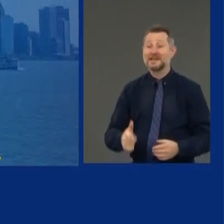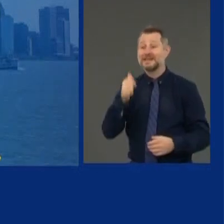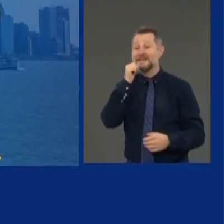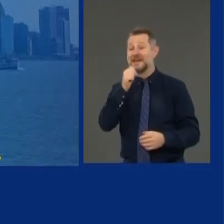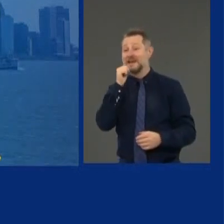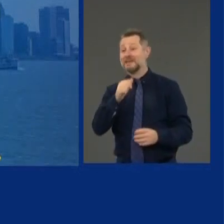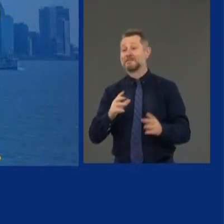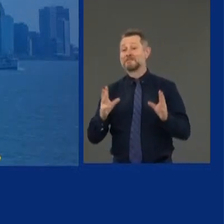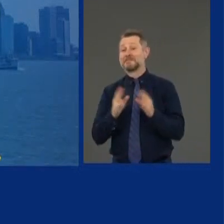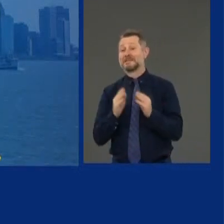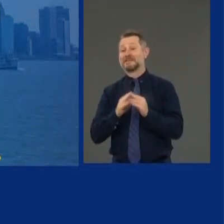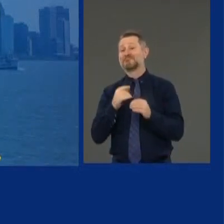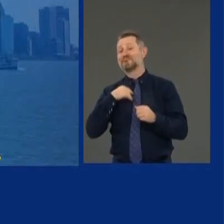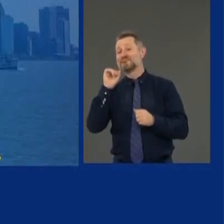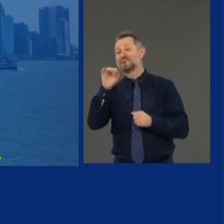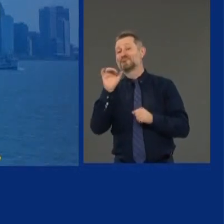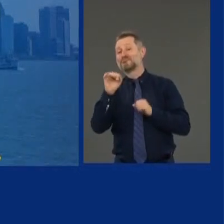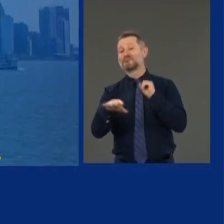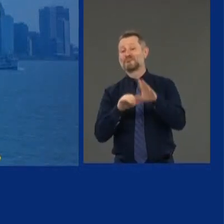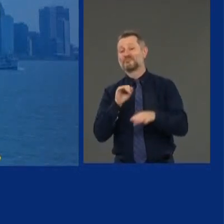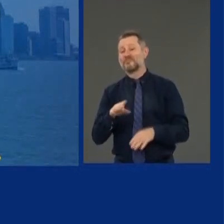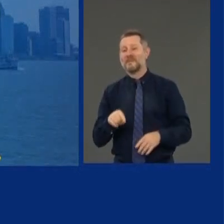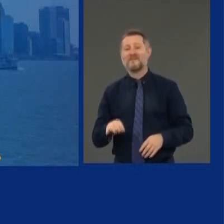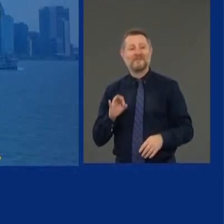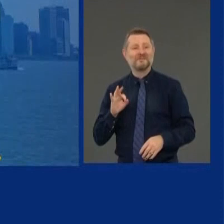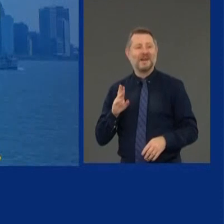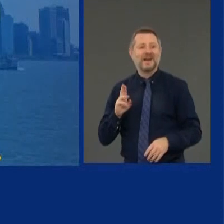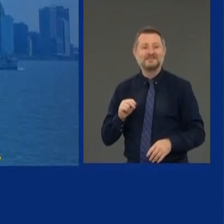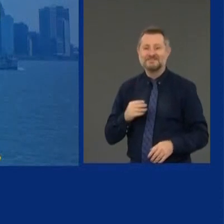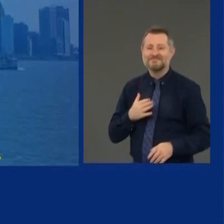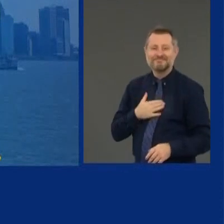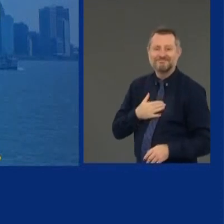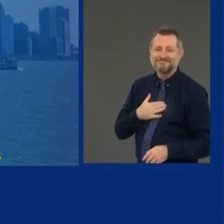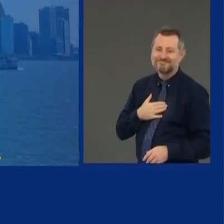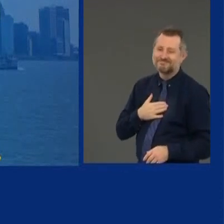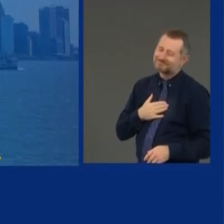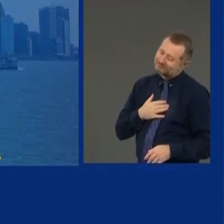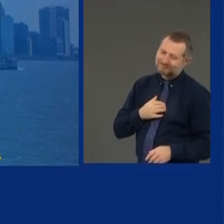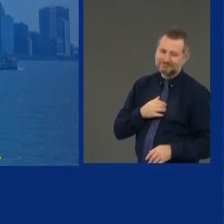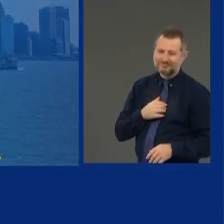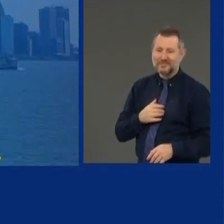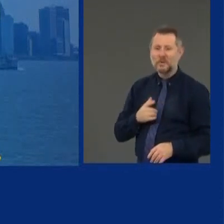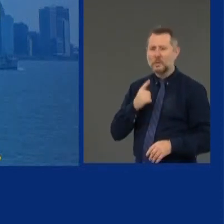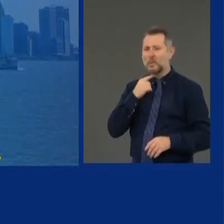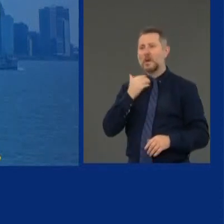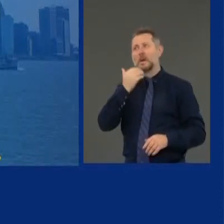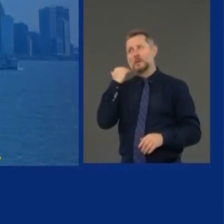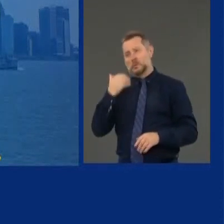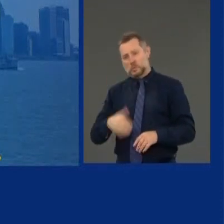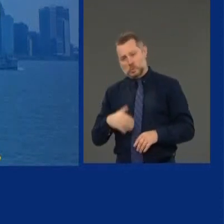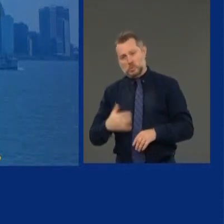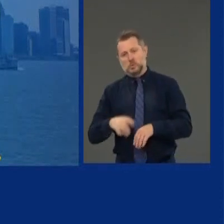AND WE DID IT EVERY DAY. NOW WE'RE GOING TO MOVE ON TO OTHER THINGS.